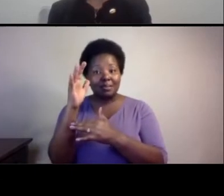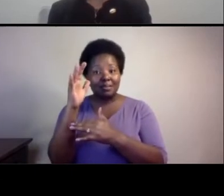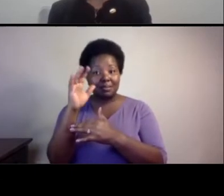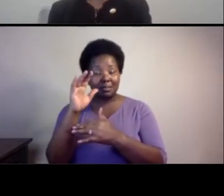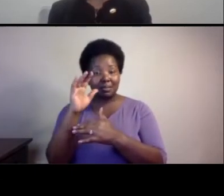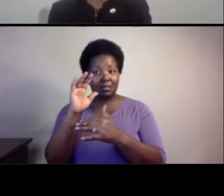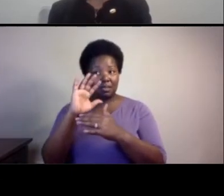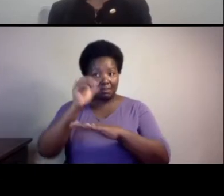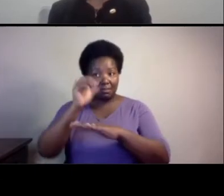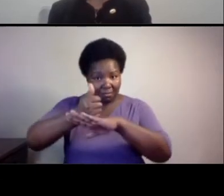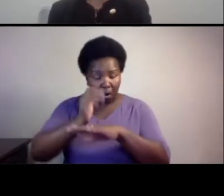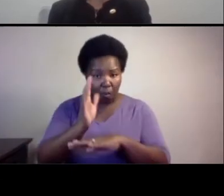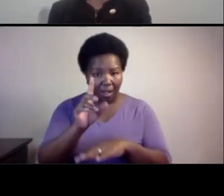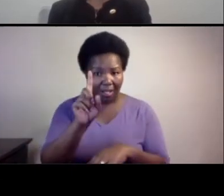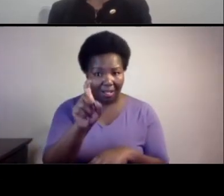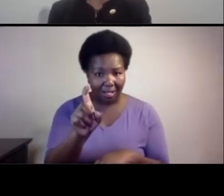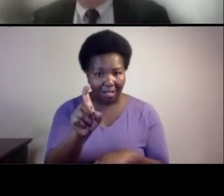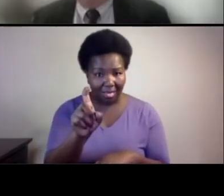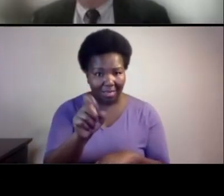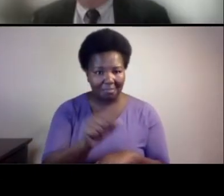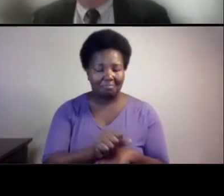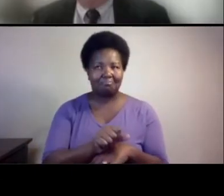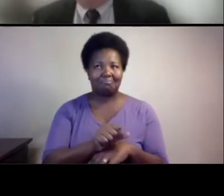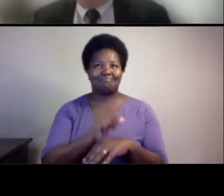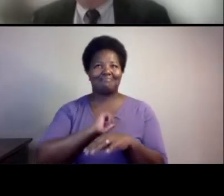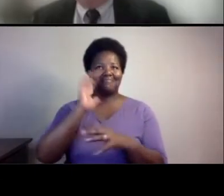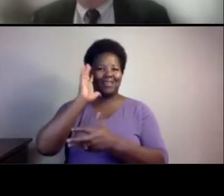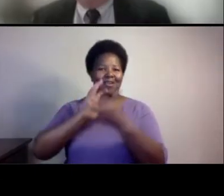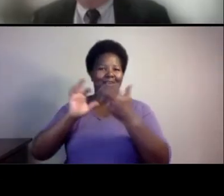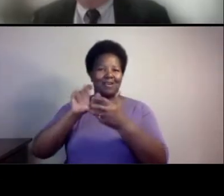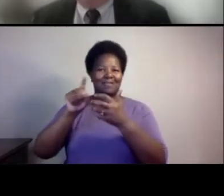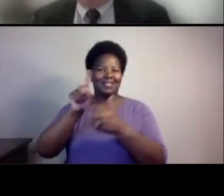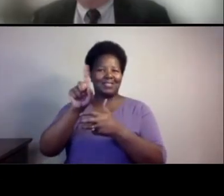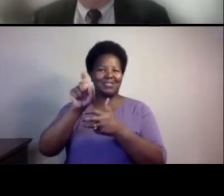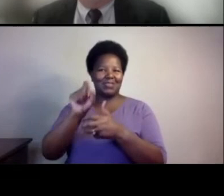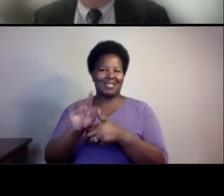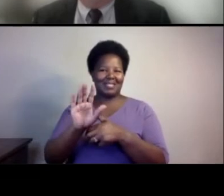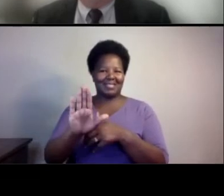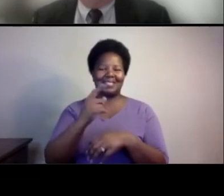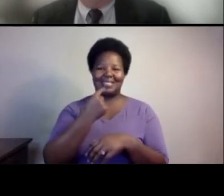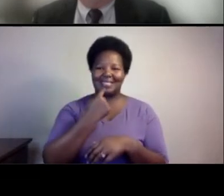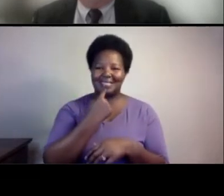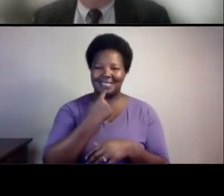go ahead nick i was going to say all all um all planting is is going to be installed per